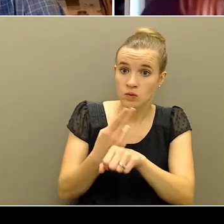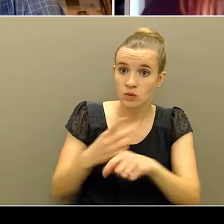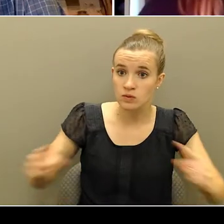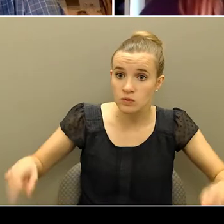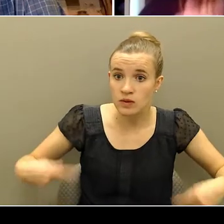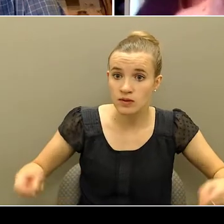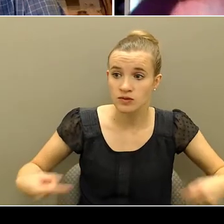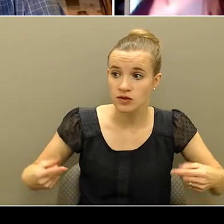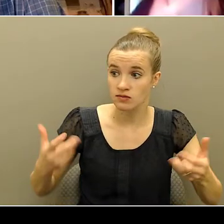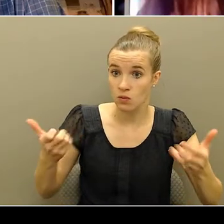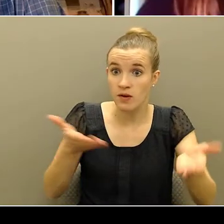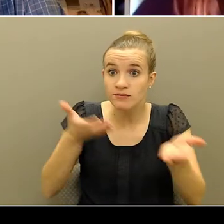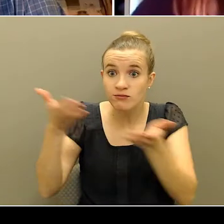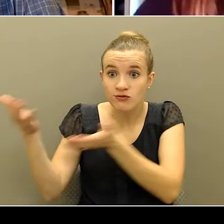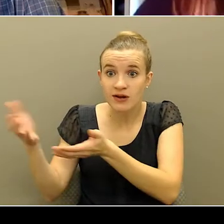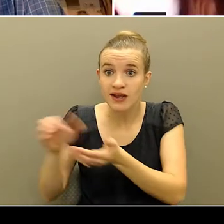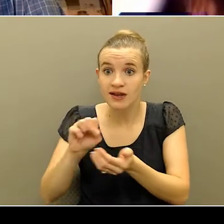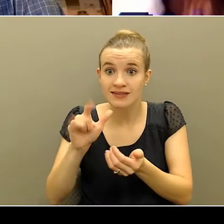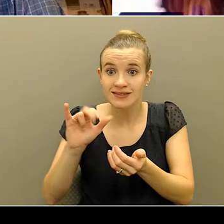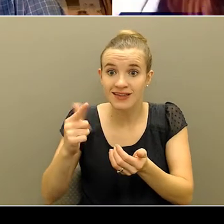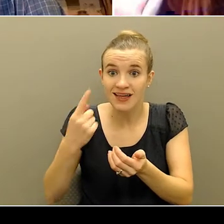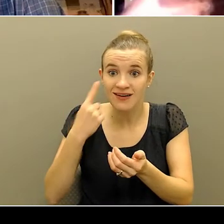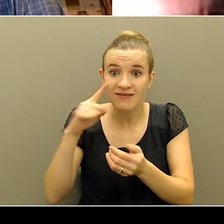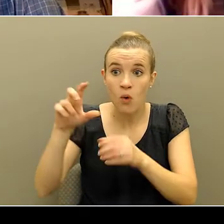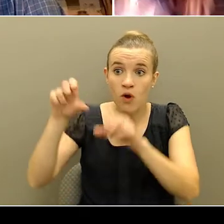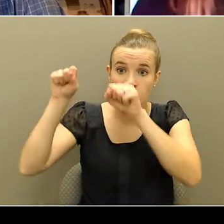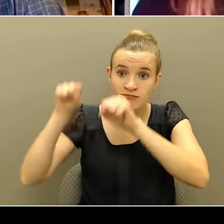that with you and say, Okay, this is what I have. You know, explain it to